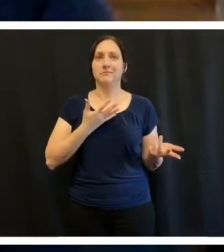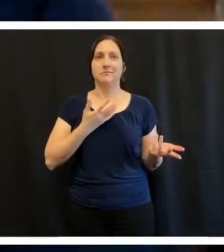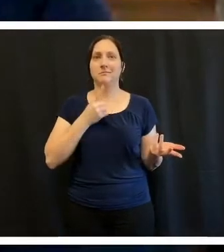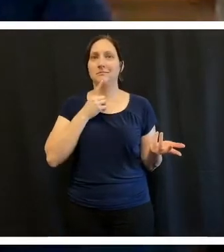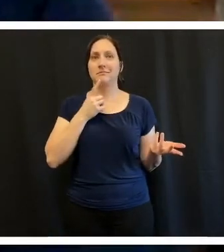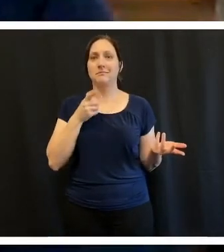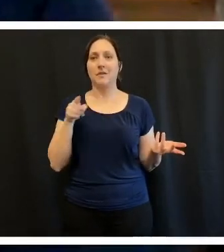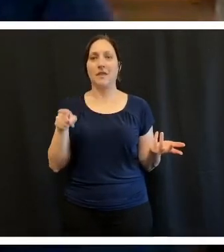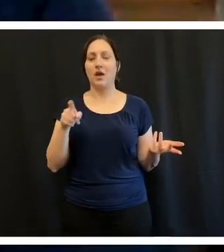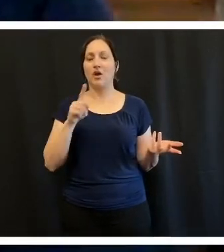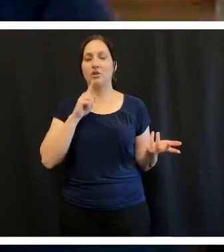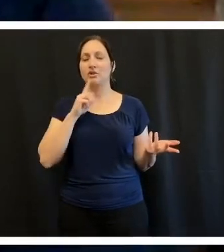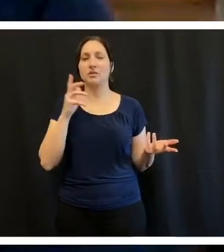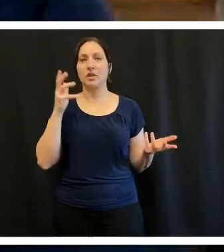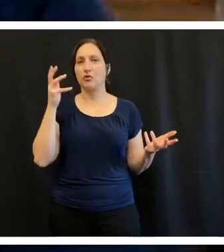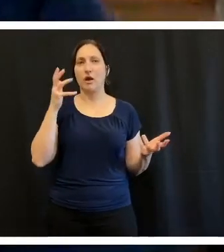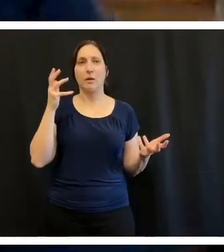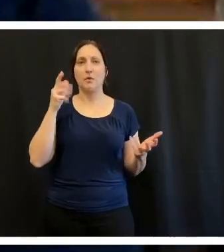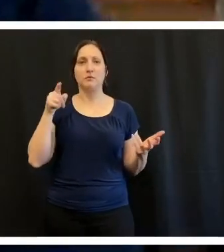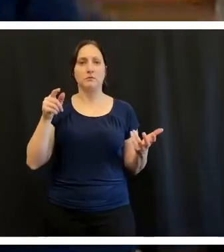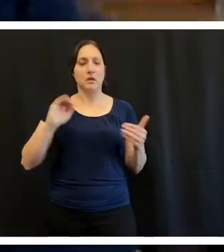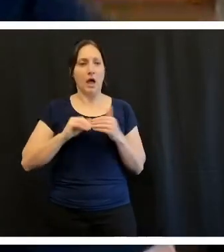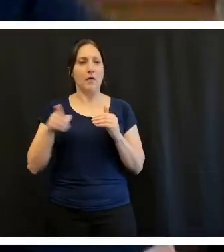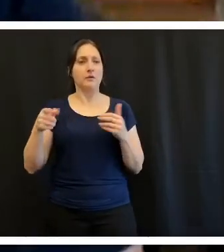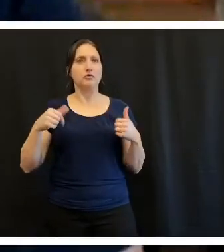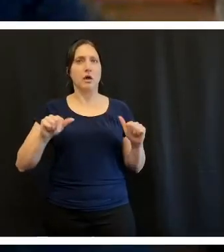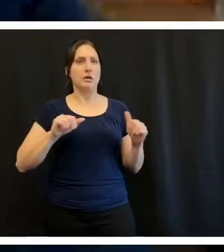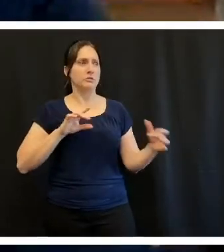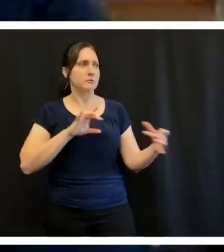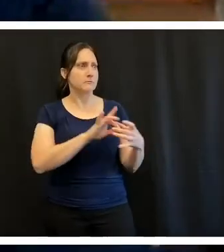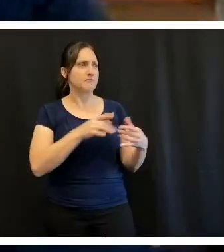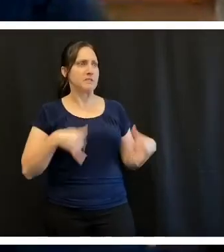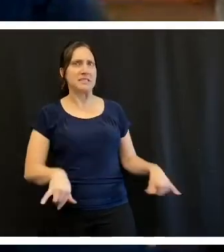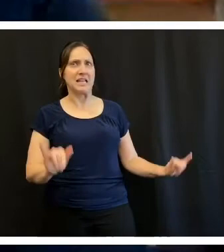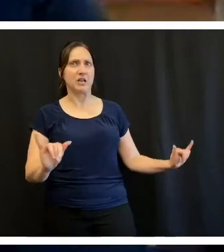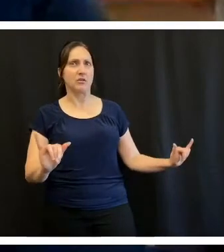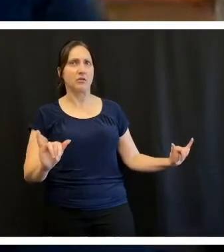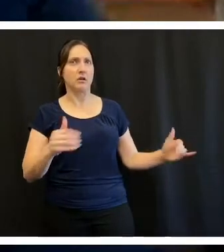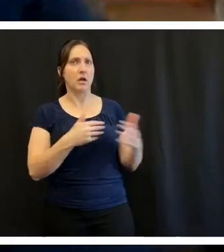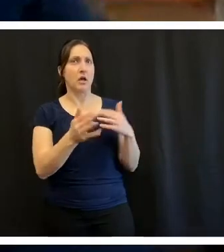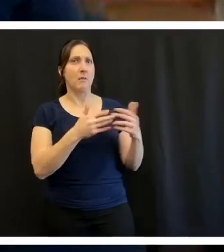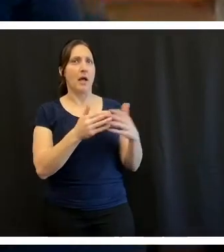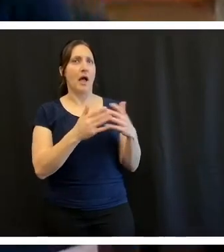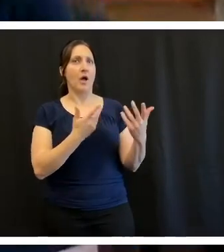to try to continue those relationships and keep those going even at a distance.